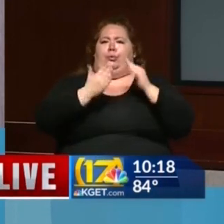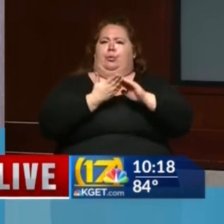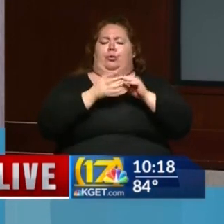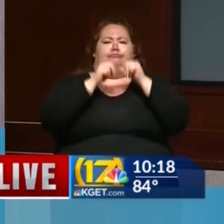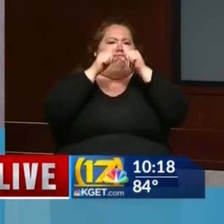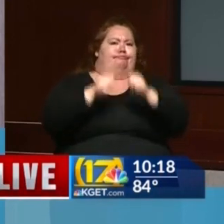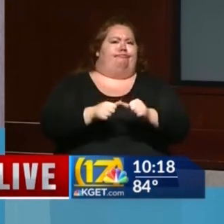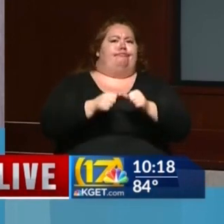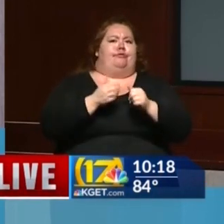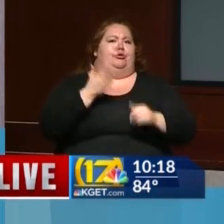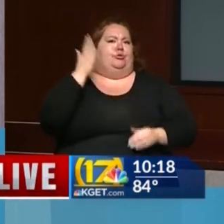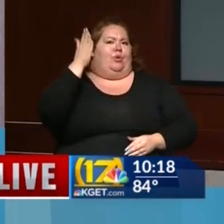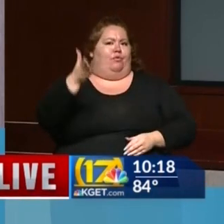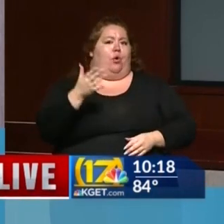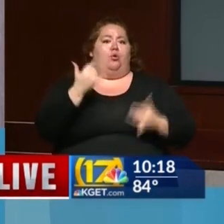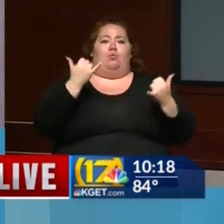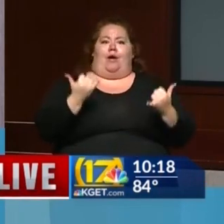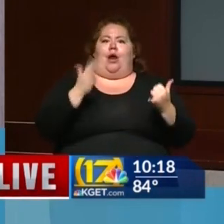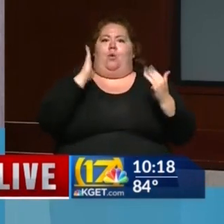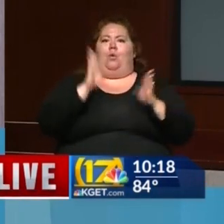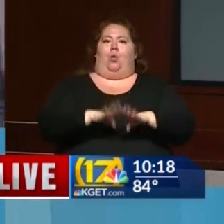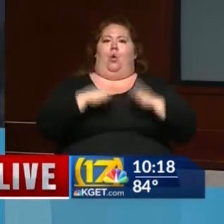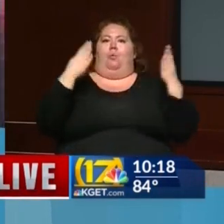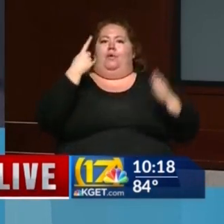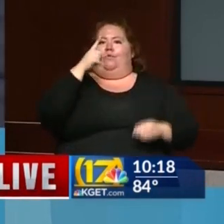WE LOOK FORWARD TO WORKING WITH EVERYONE IN OUR COMMUNITY TO